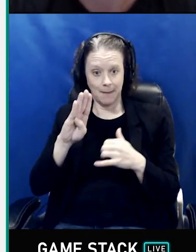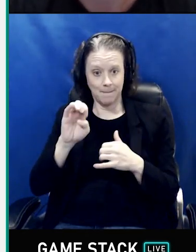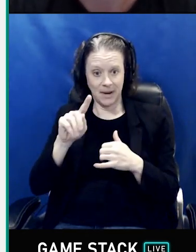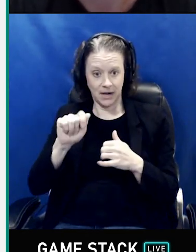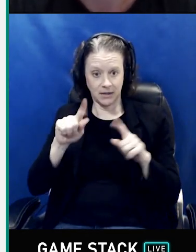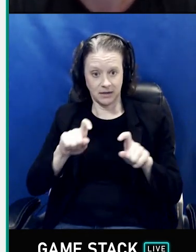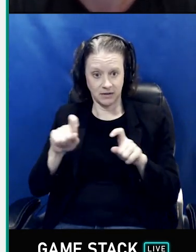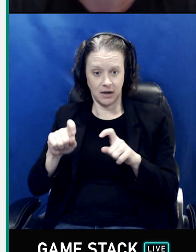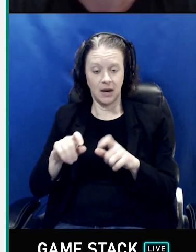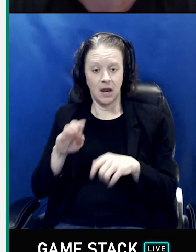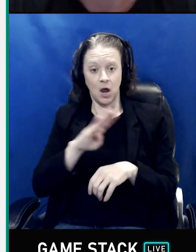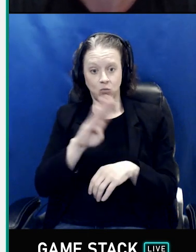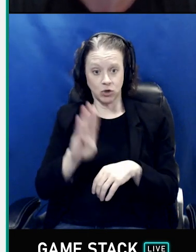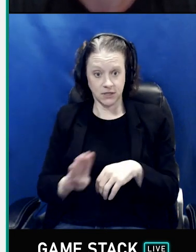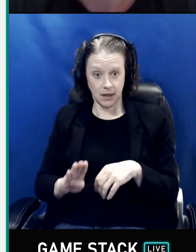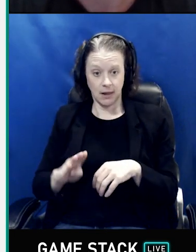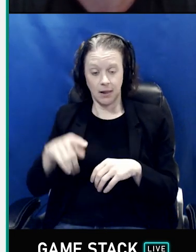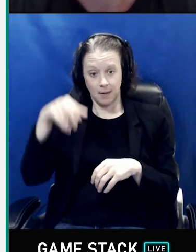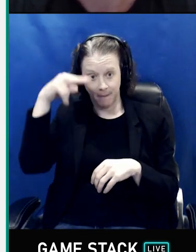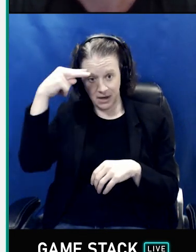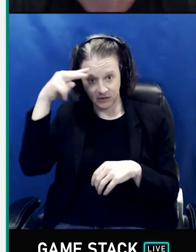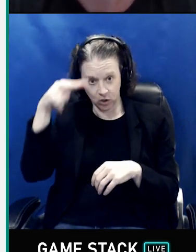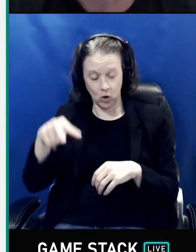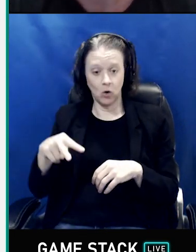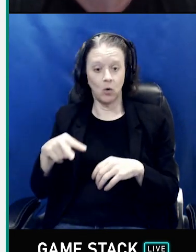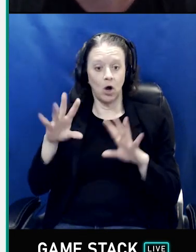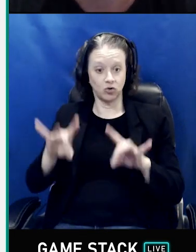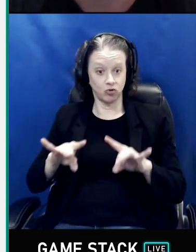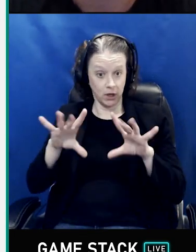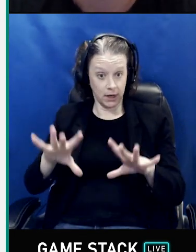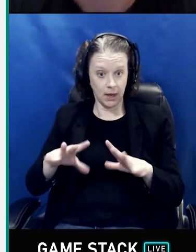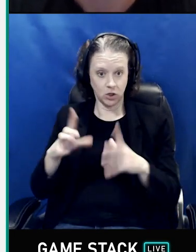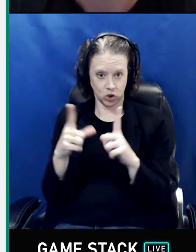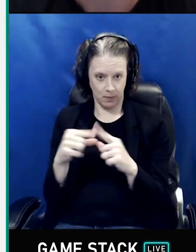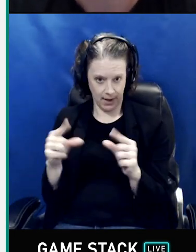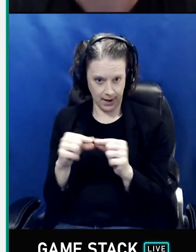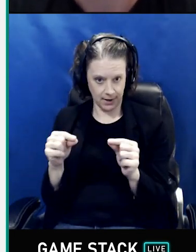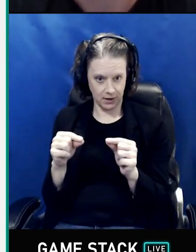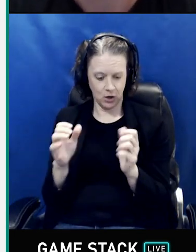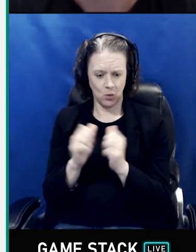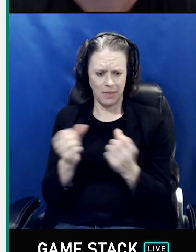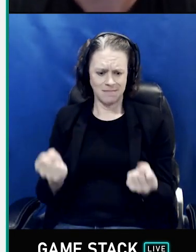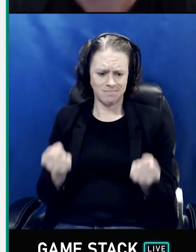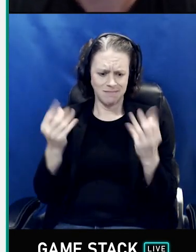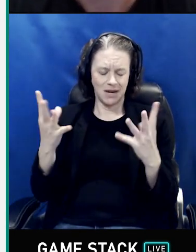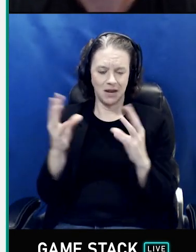Mexico, Australia and Japan, with many more countries coming up on the roadmap.